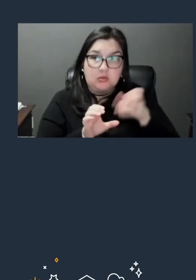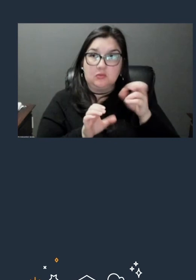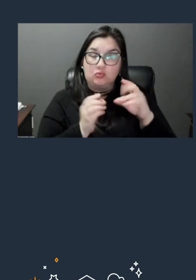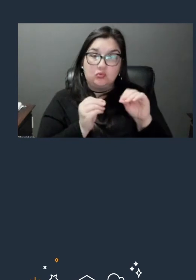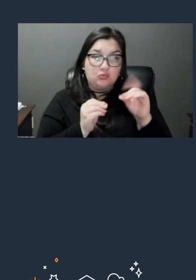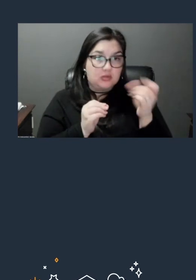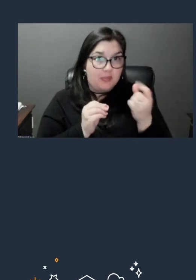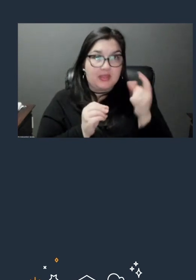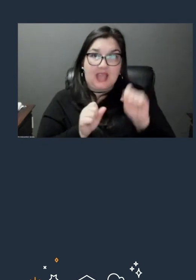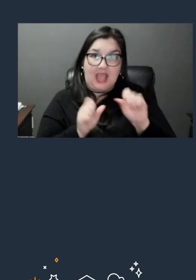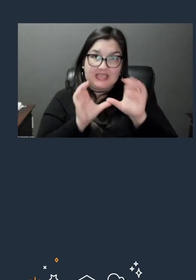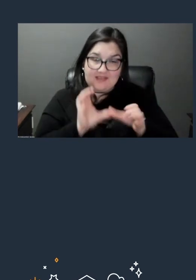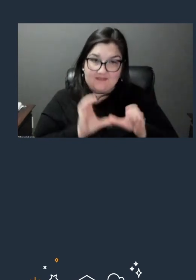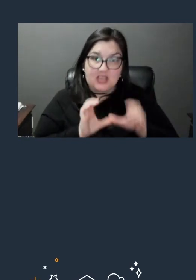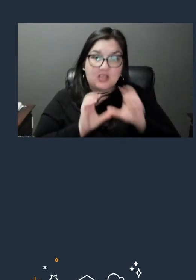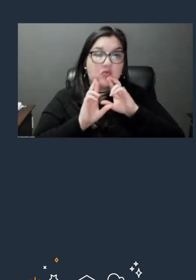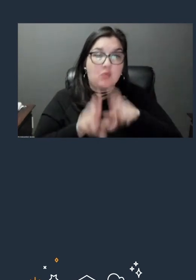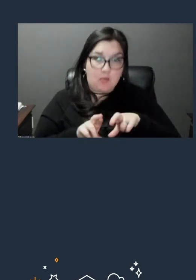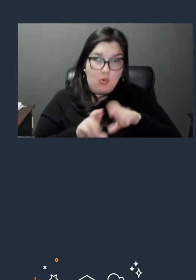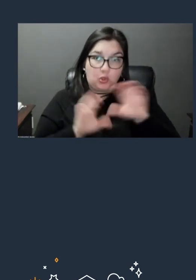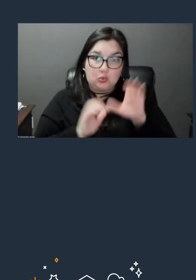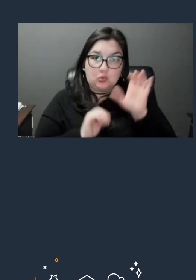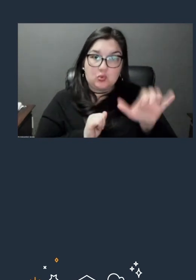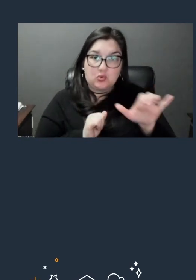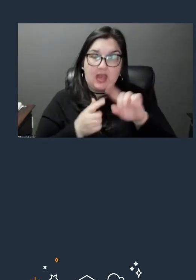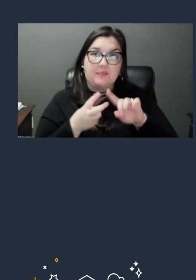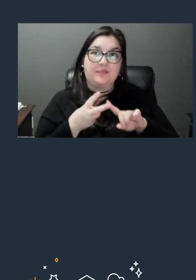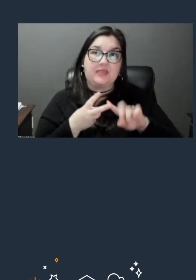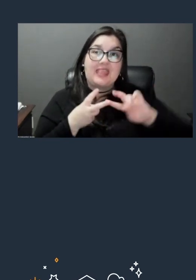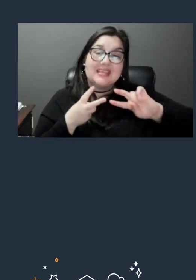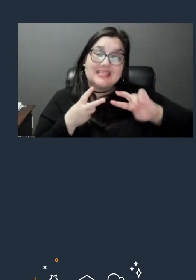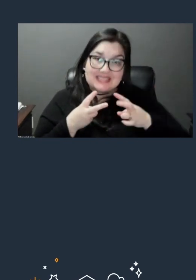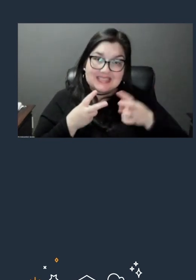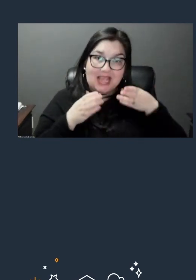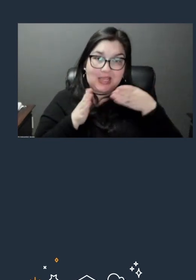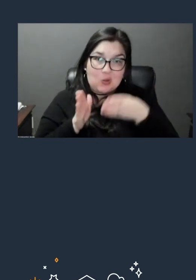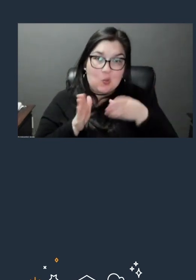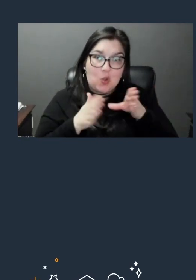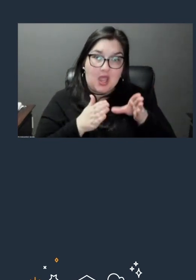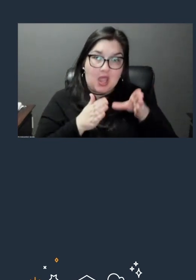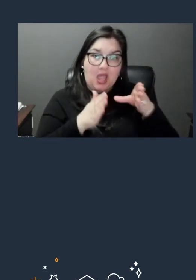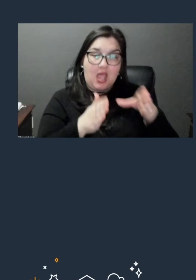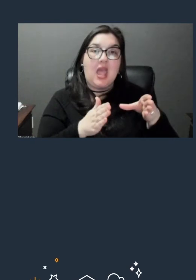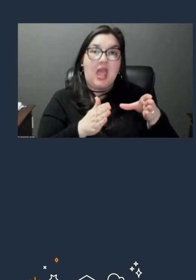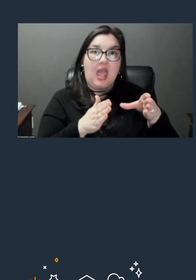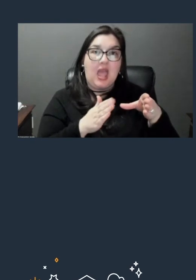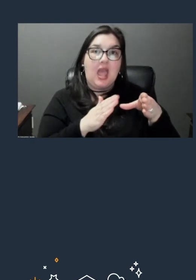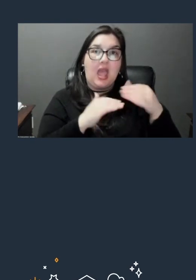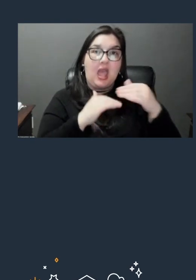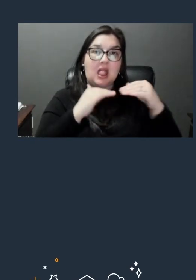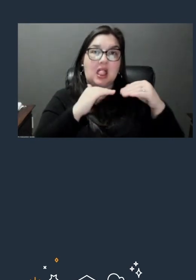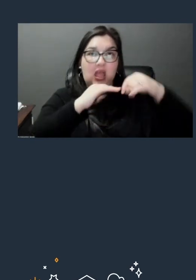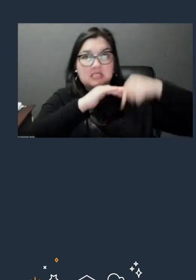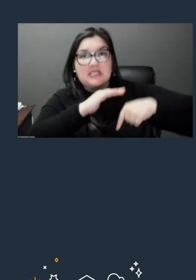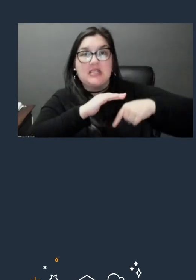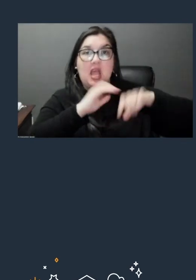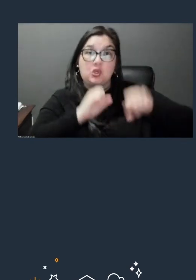reports to do it. The second way, to go a further level deep, is you can actually initiate the restore